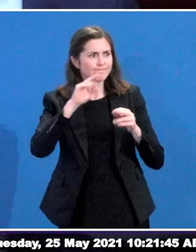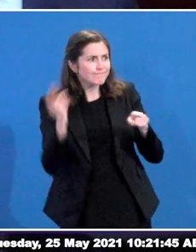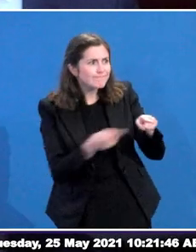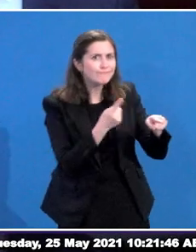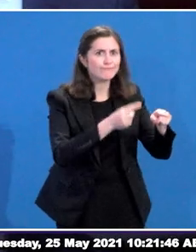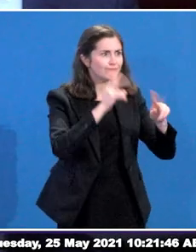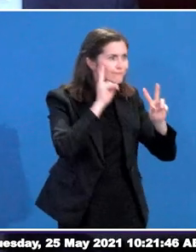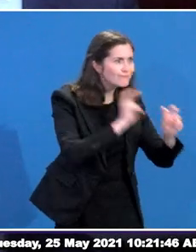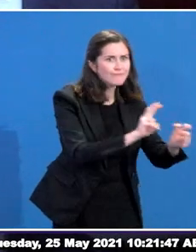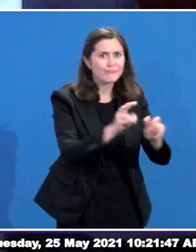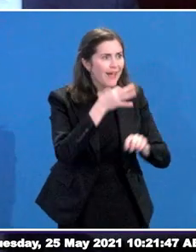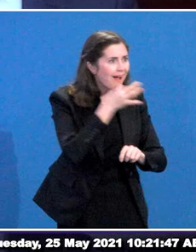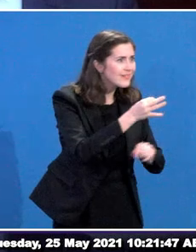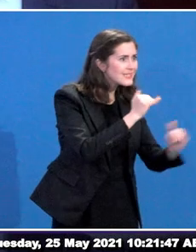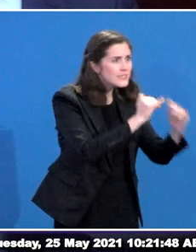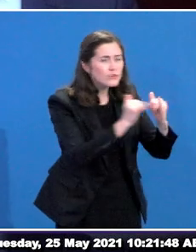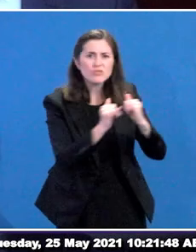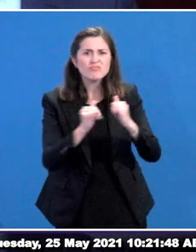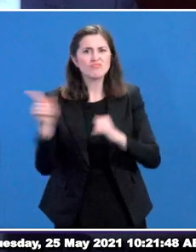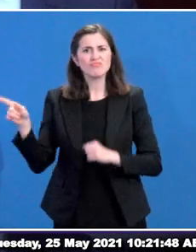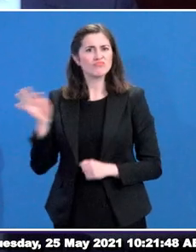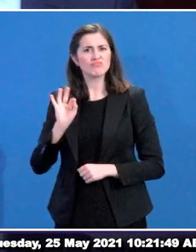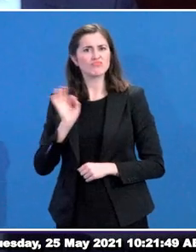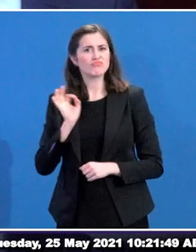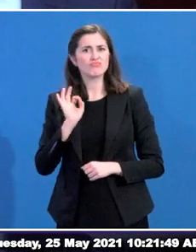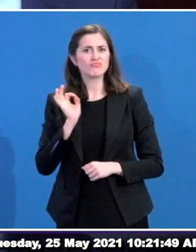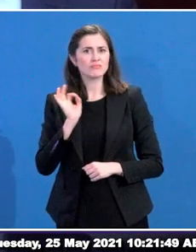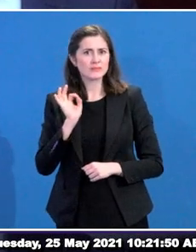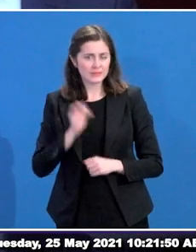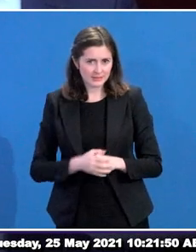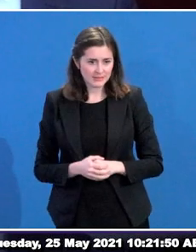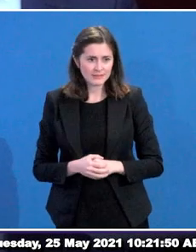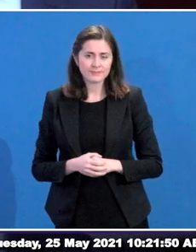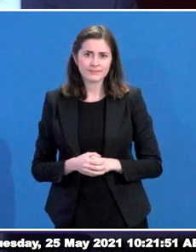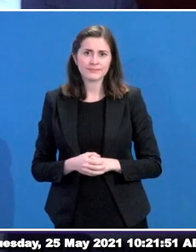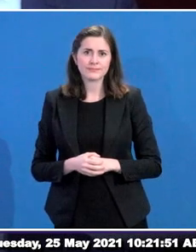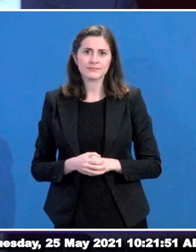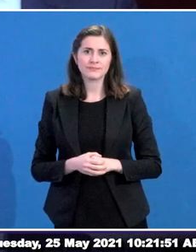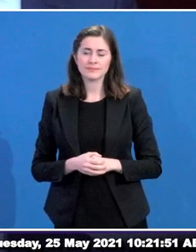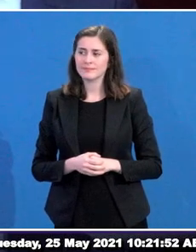because he didn't want to, again refer to my notes for the better wording.